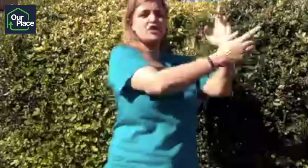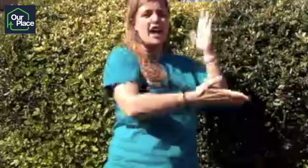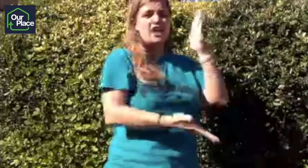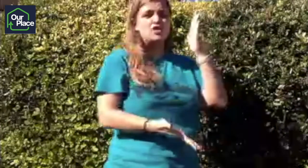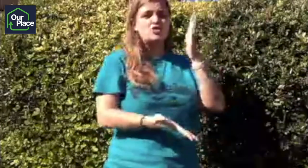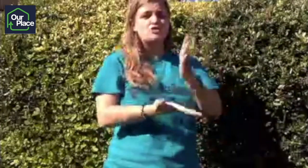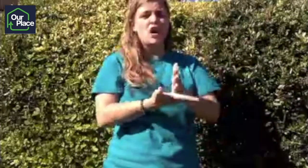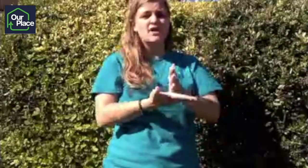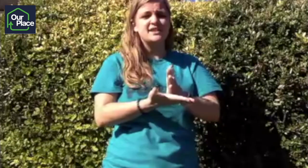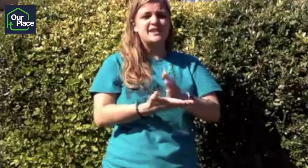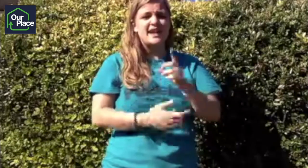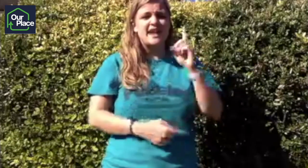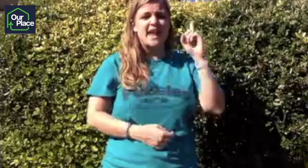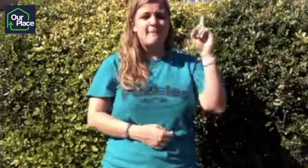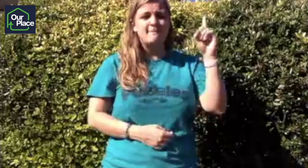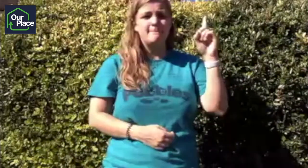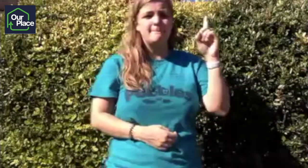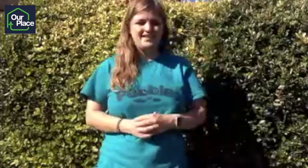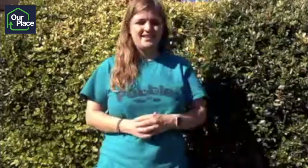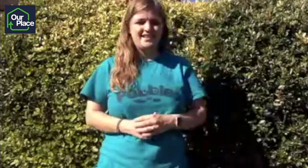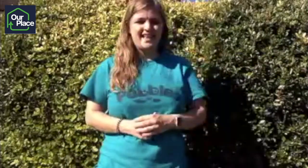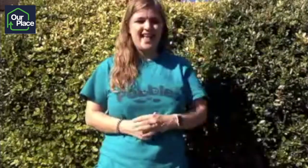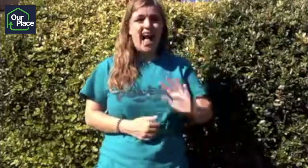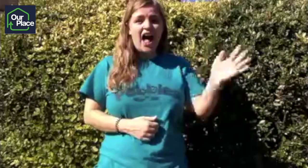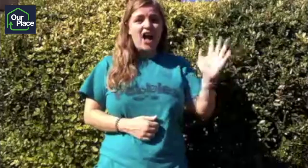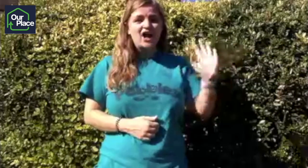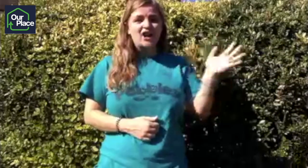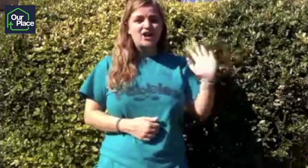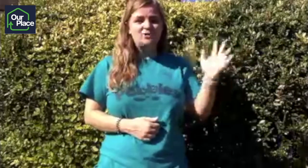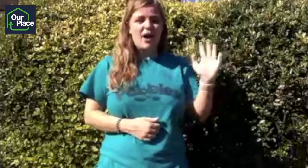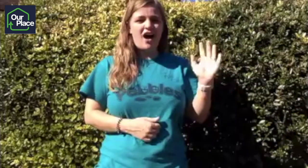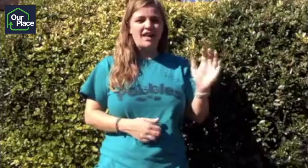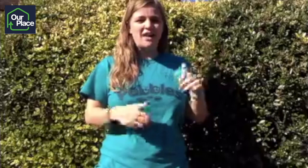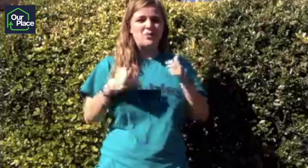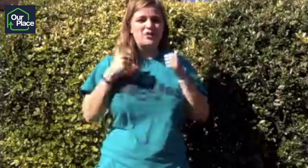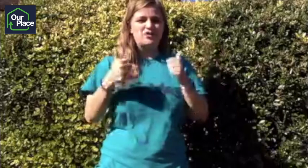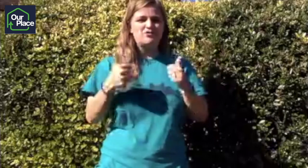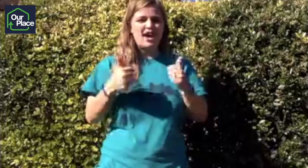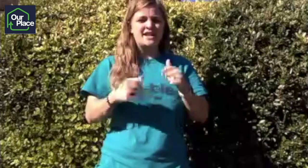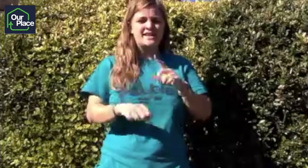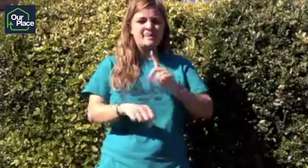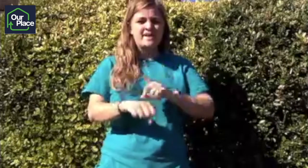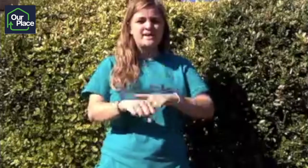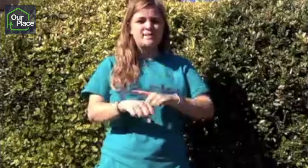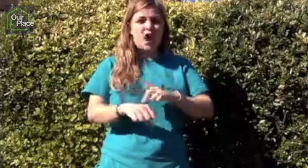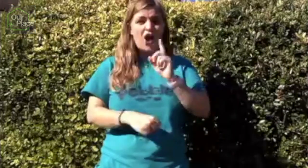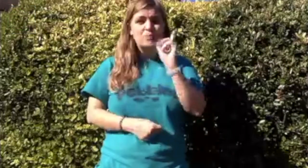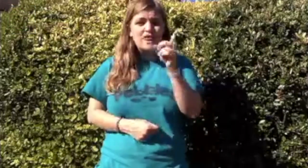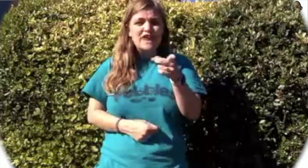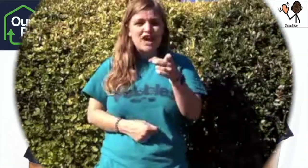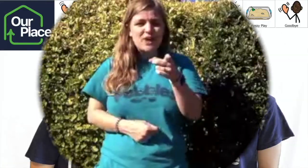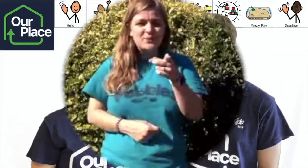trust in him goodbye it was great to spend some time with you